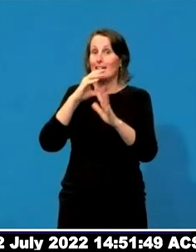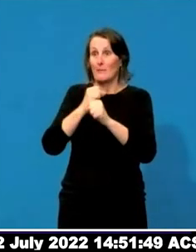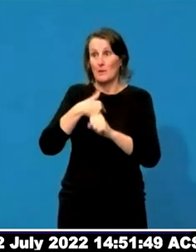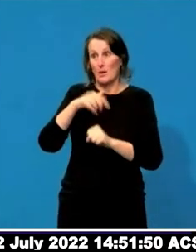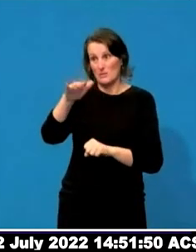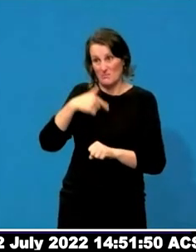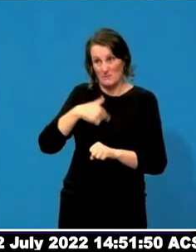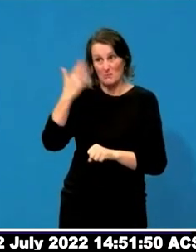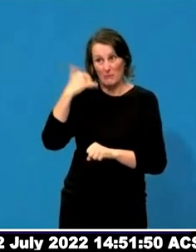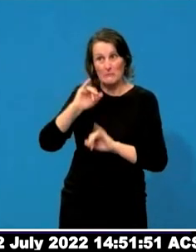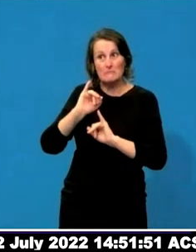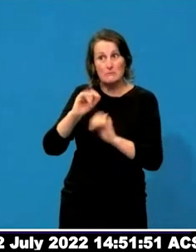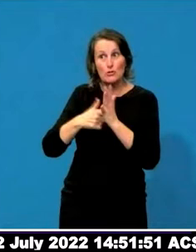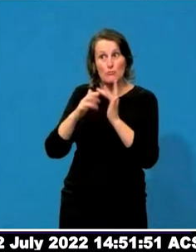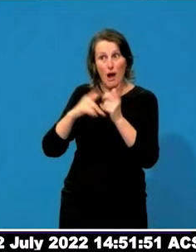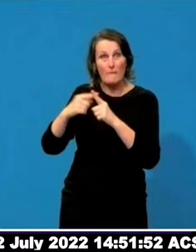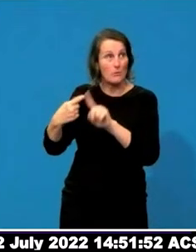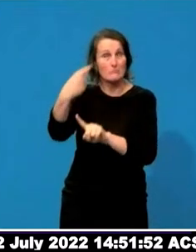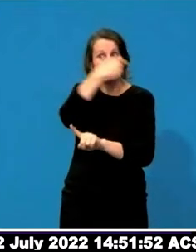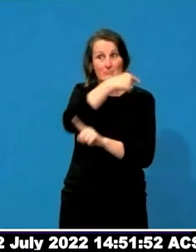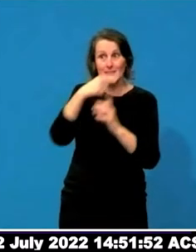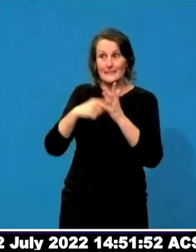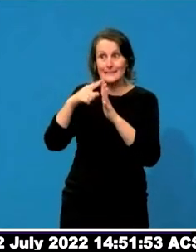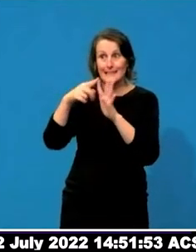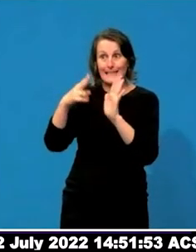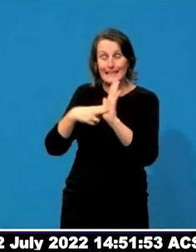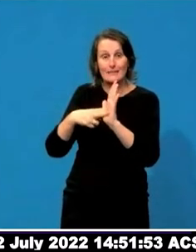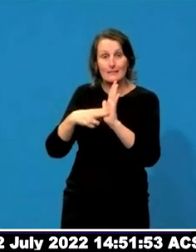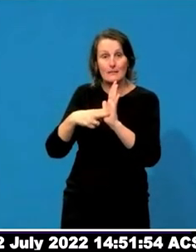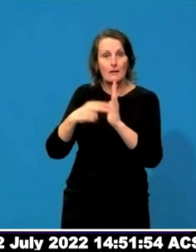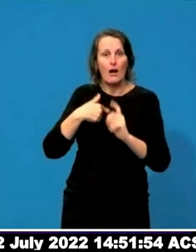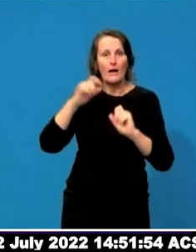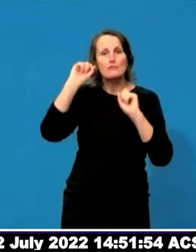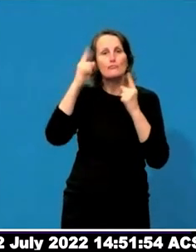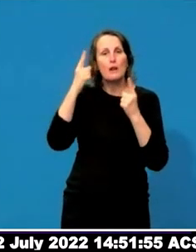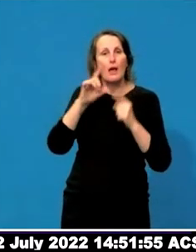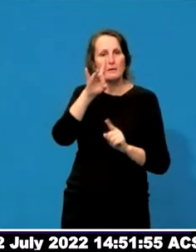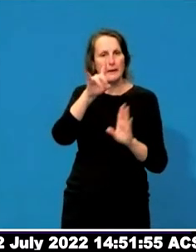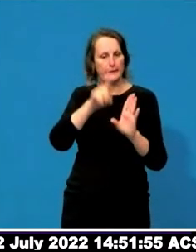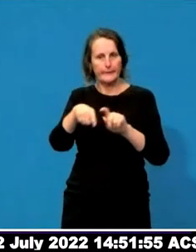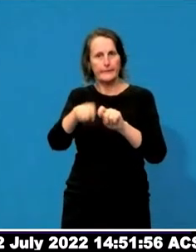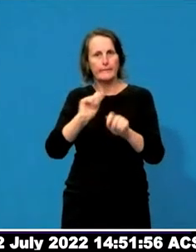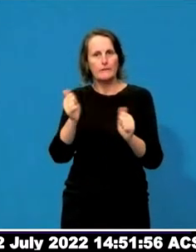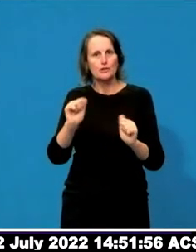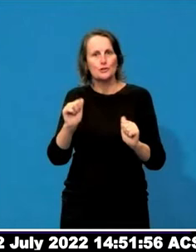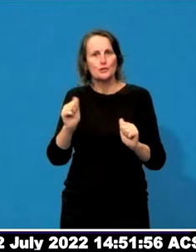when I was a teenager" and I would have to write a statement. I didn't realise that wasn't a thing after 10 years, that the statute of limitations had expired,